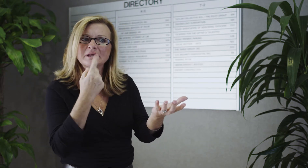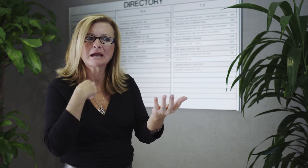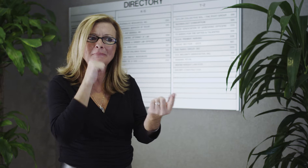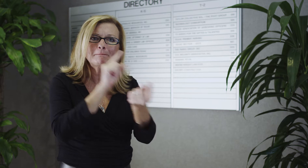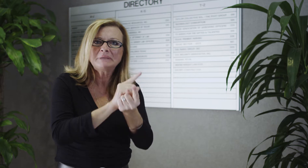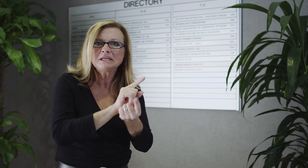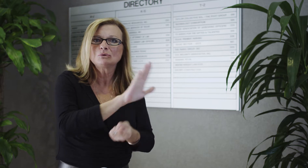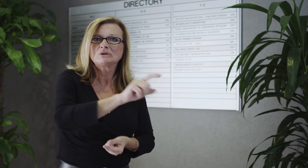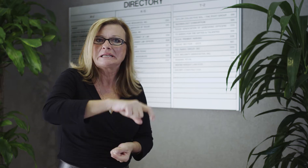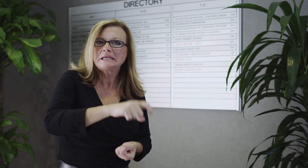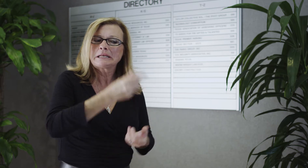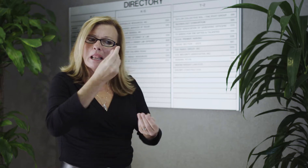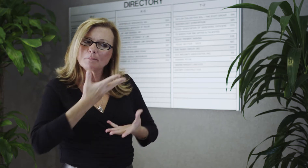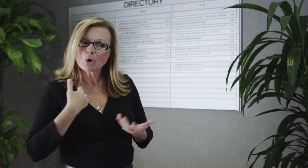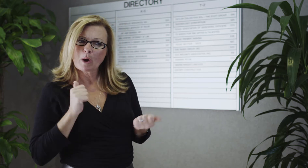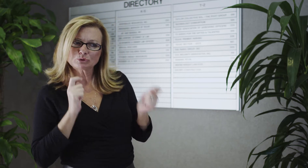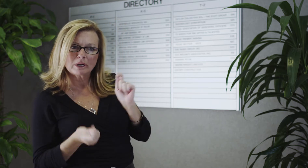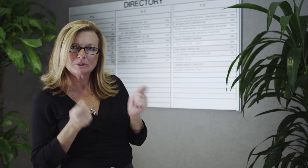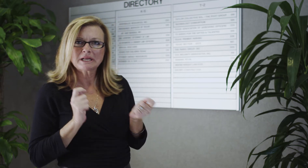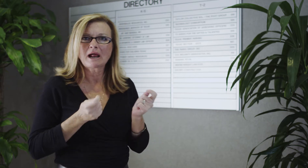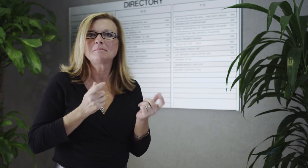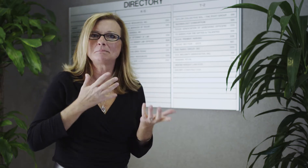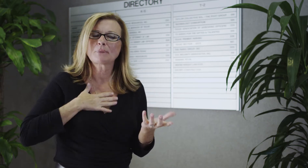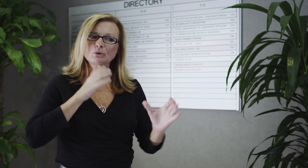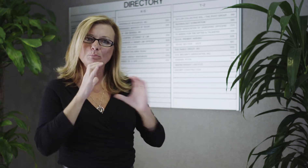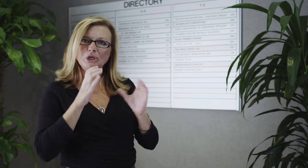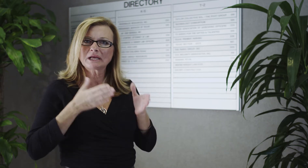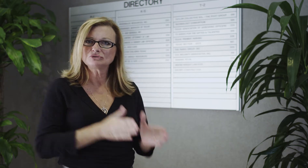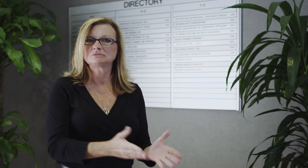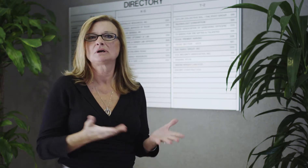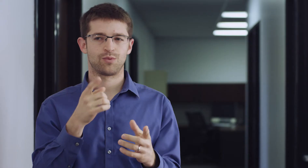meeting their needs, so i can adjust my communication style if needed.